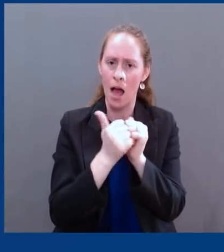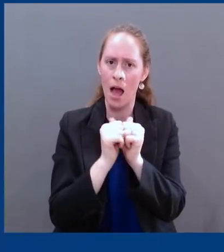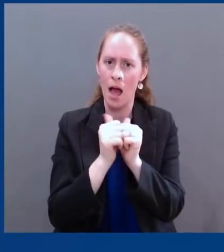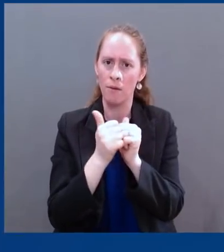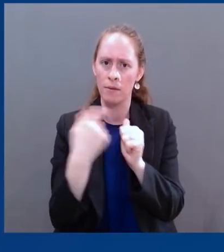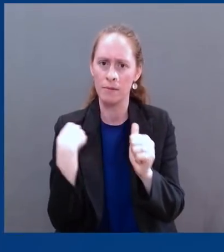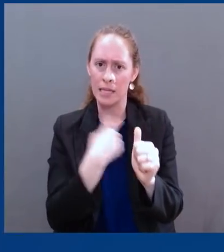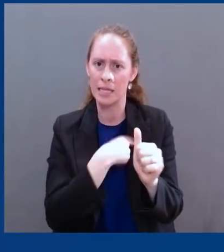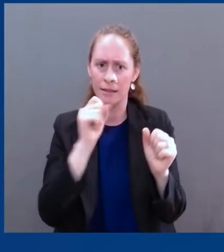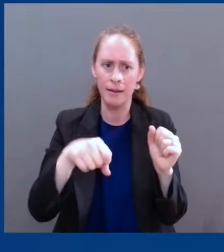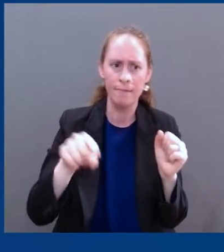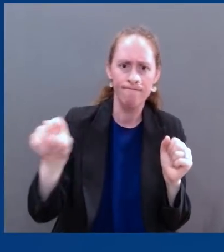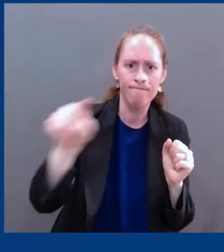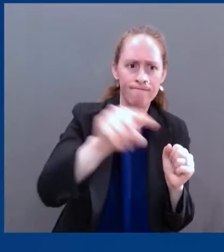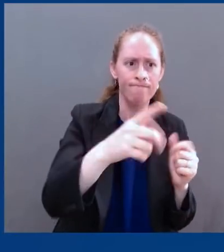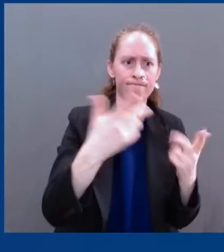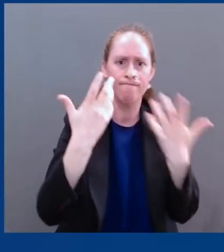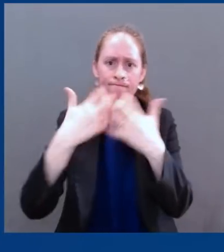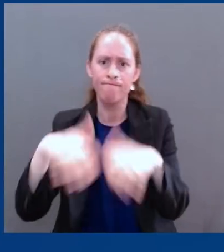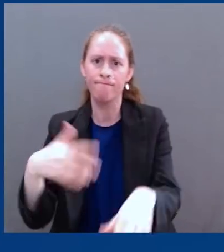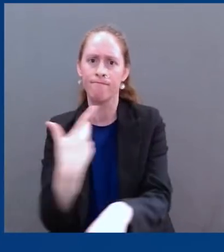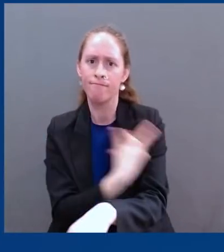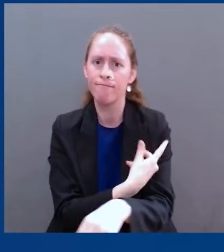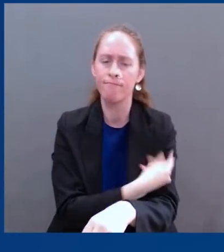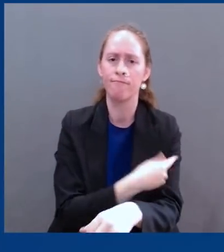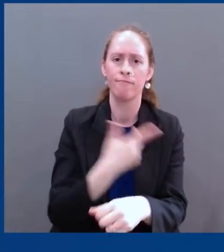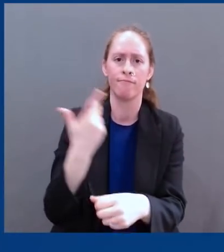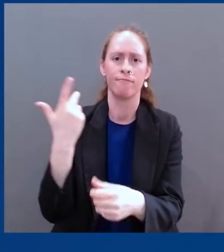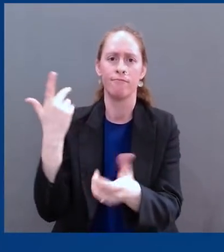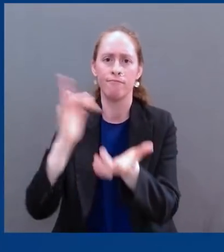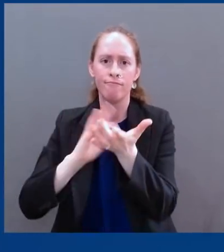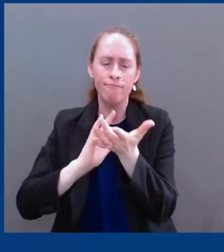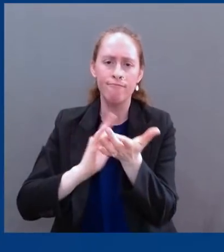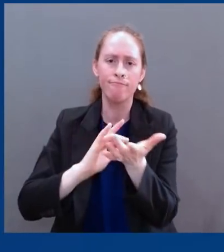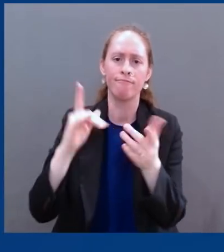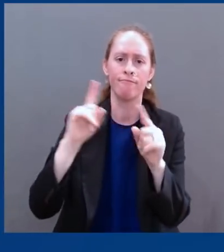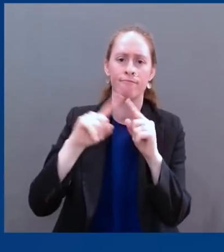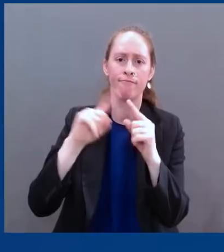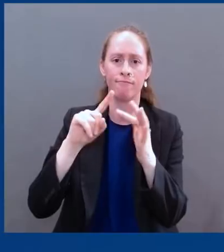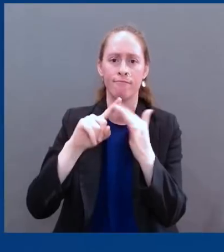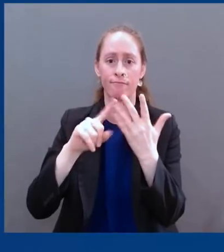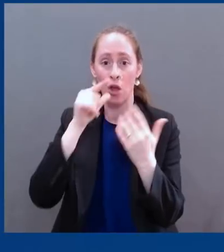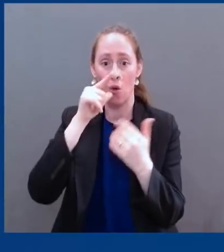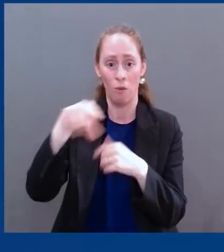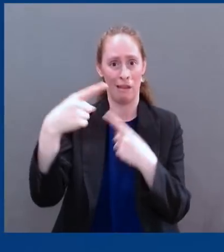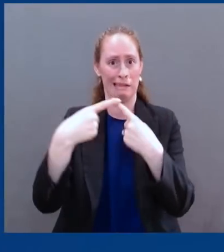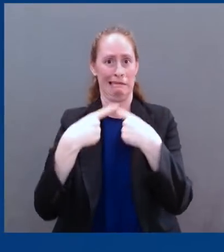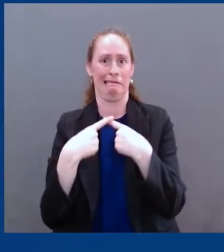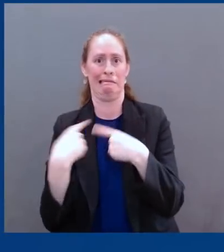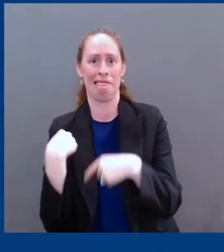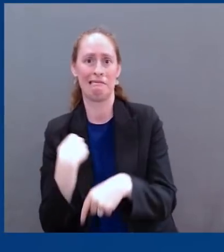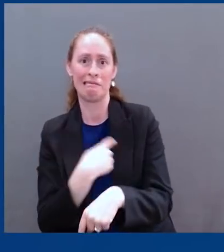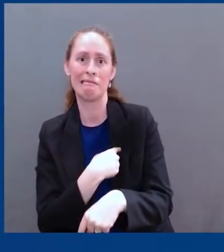those therapies that they are coming to rely upon. And so, whether it is moving towards allowing Americans